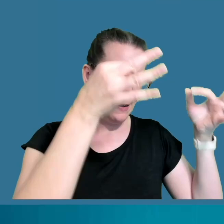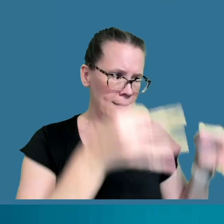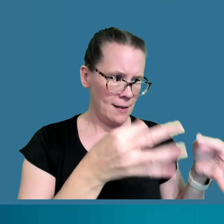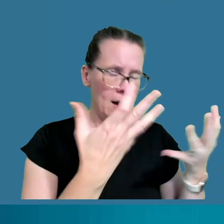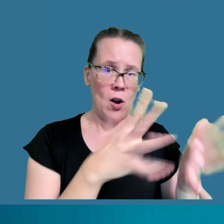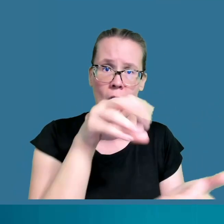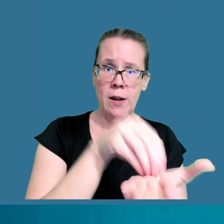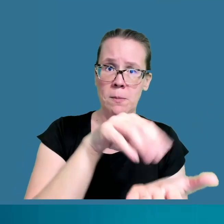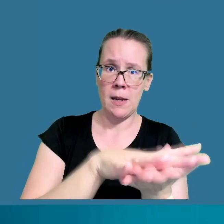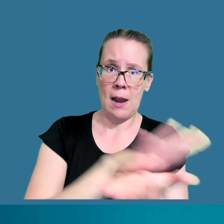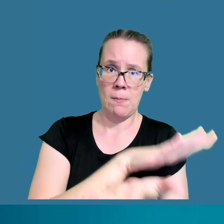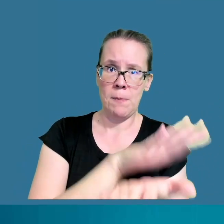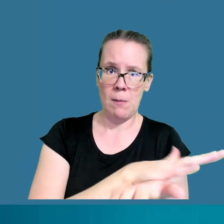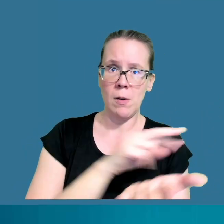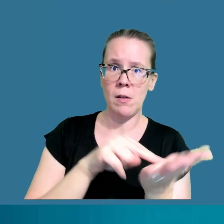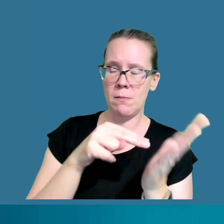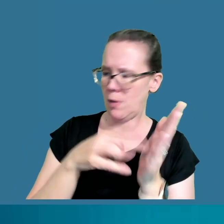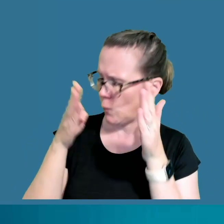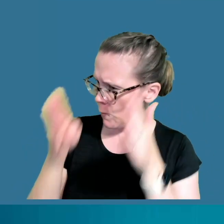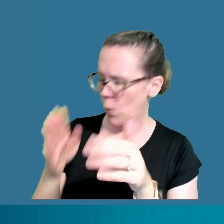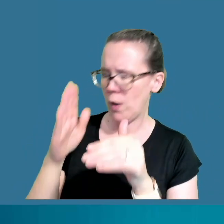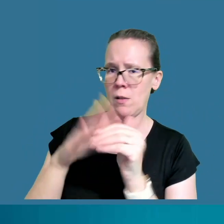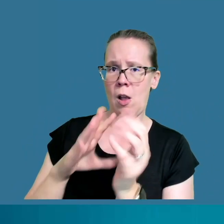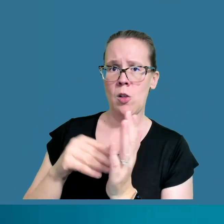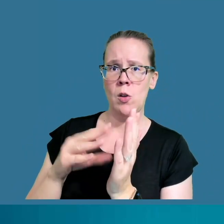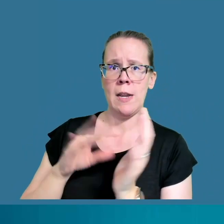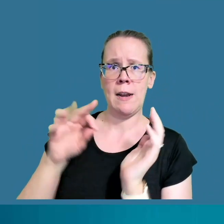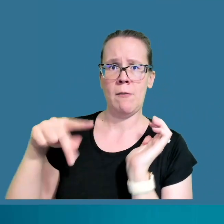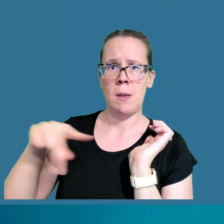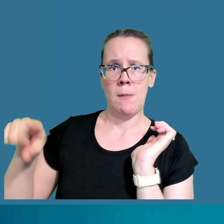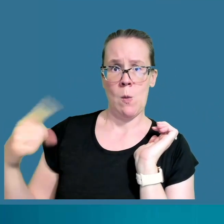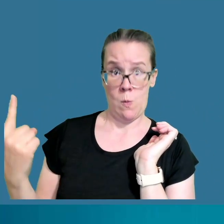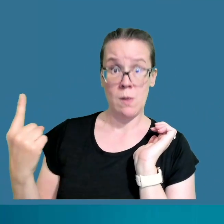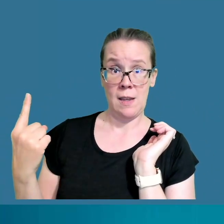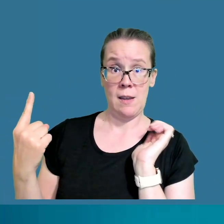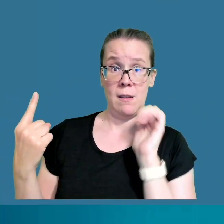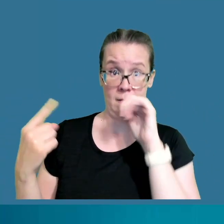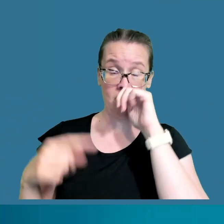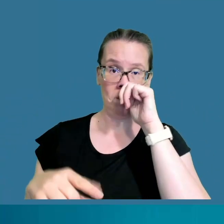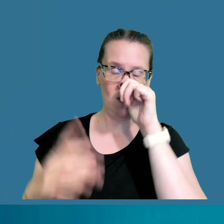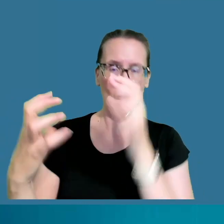or is this one one of them that I don't have to?" I want you know: it's already there on the paper,